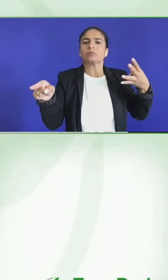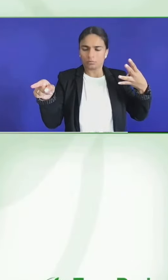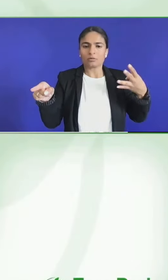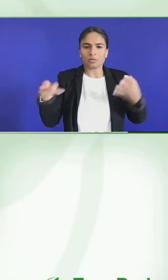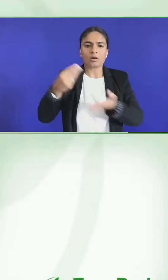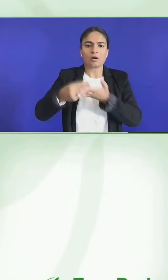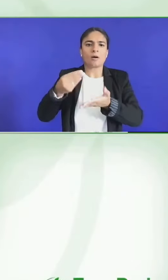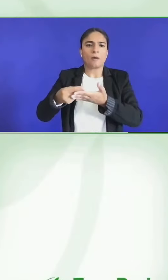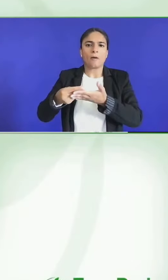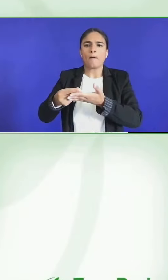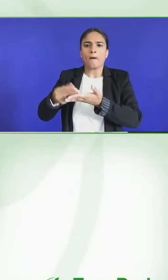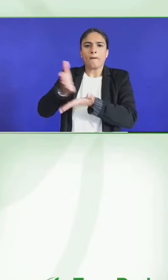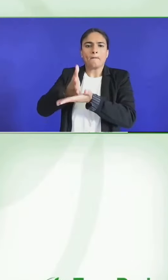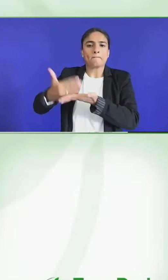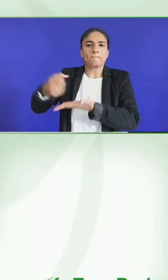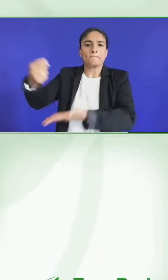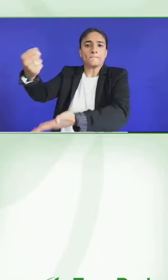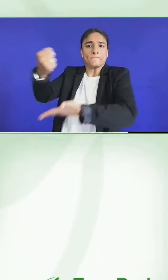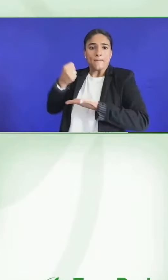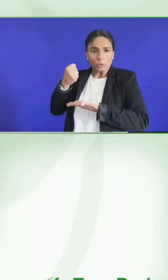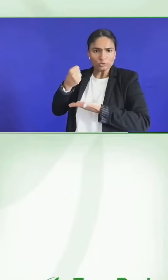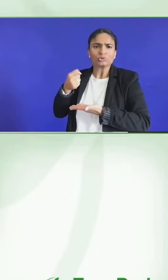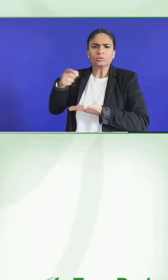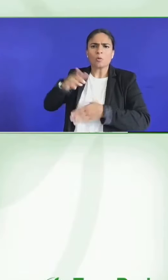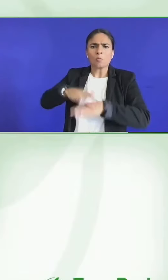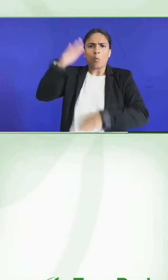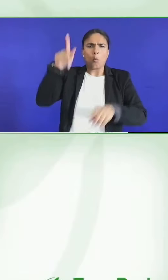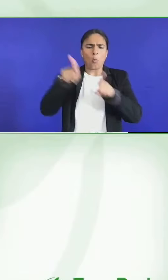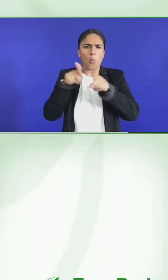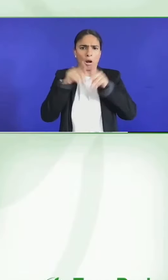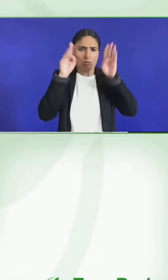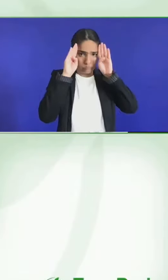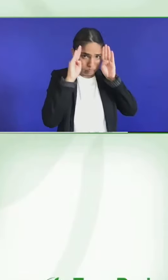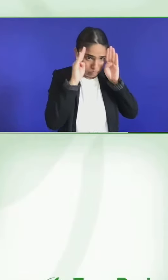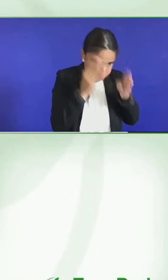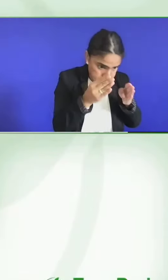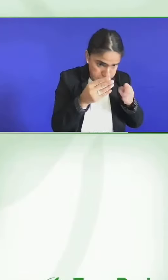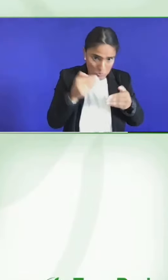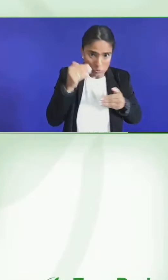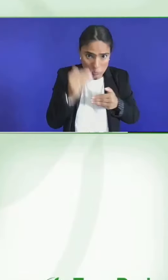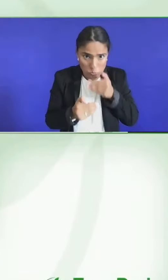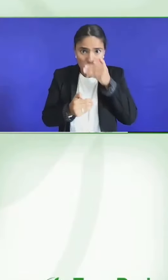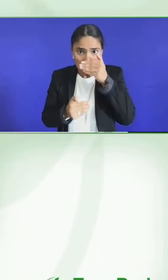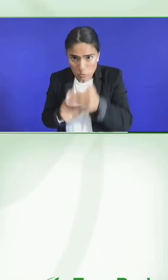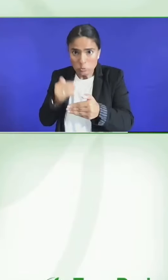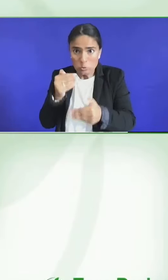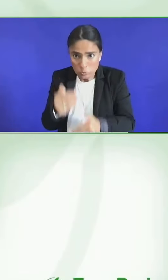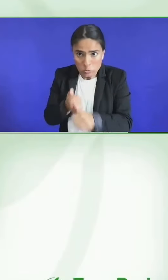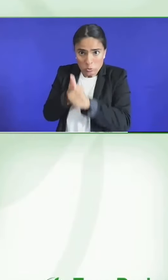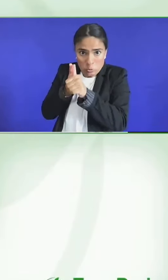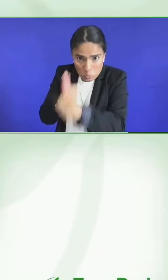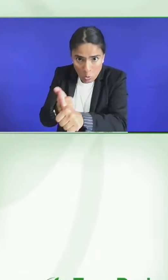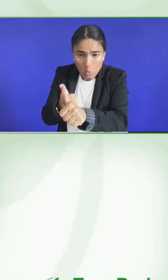Thank you, Lieve. Now we go to our last speaker in this panel discussion. Sue Swenson. Are you with us?